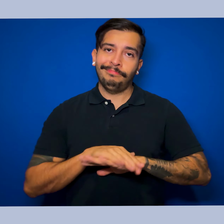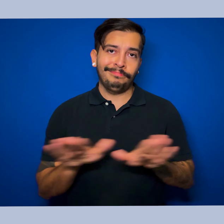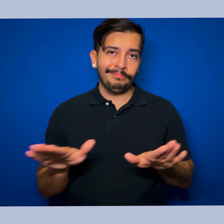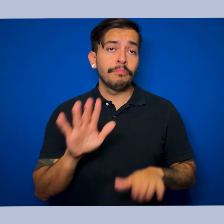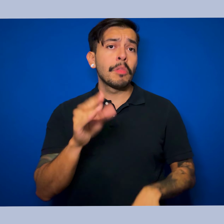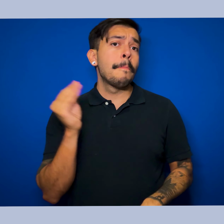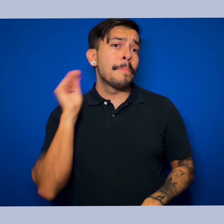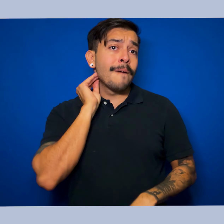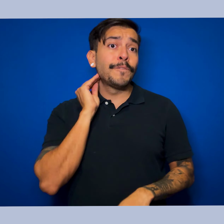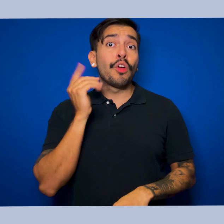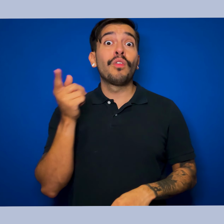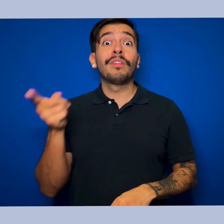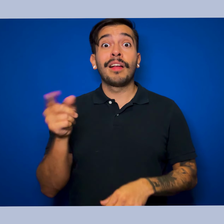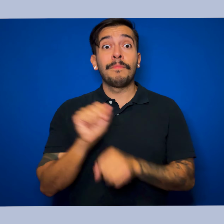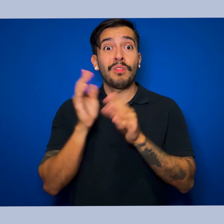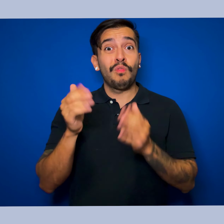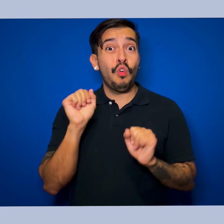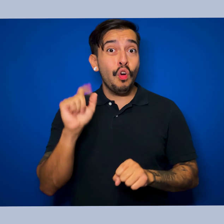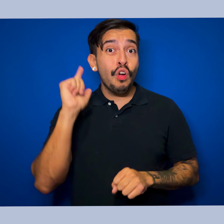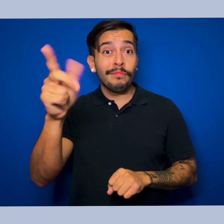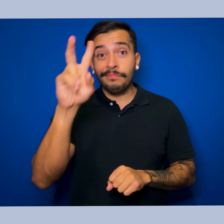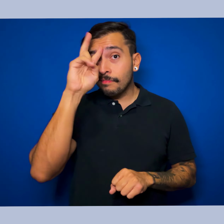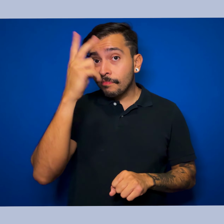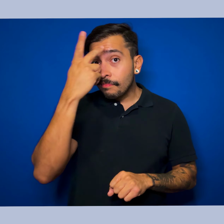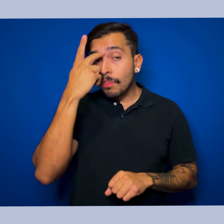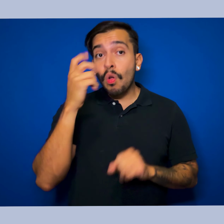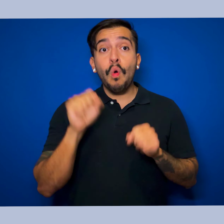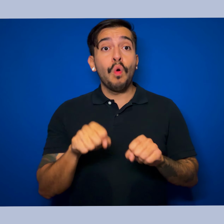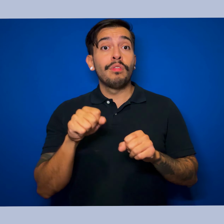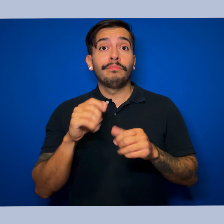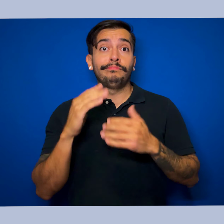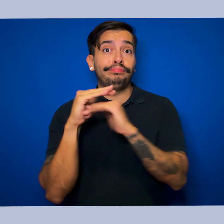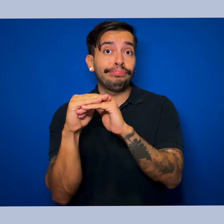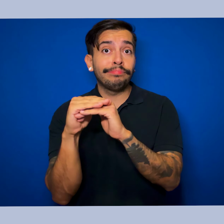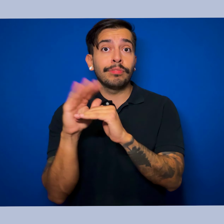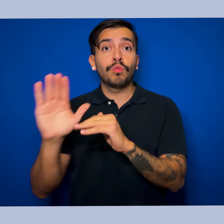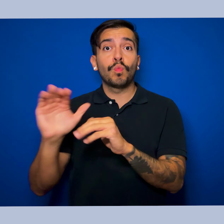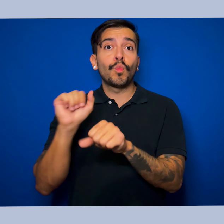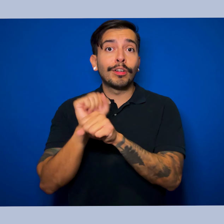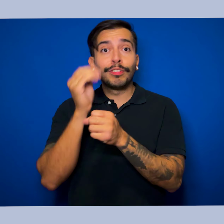Keep in mind that an employee may later change their mind or seek to limit what is known about their condition.